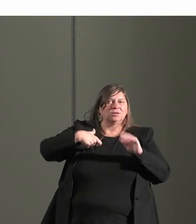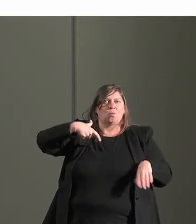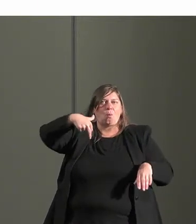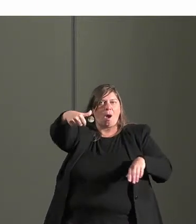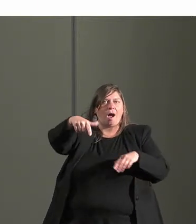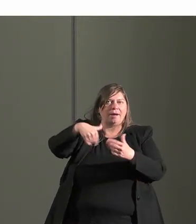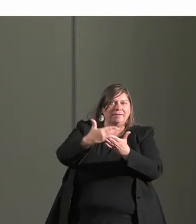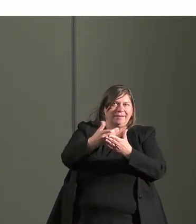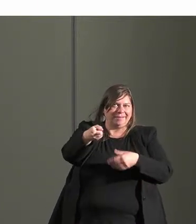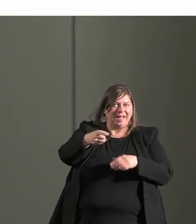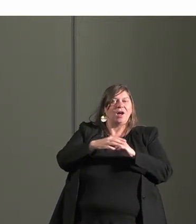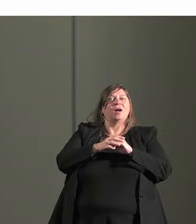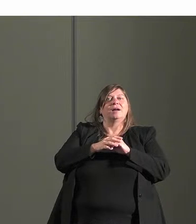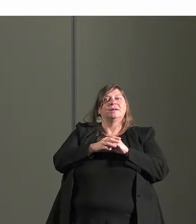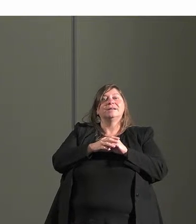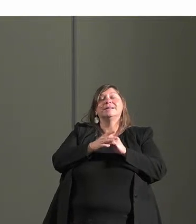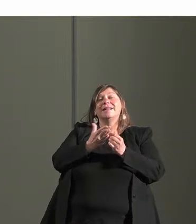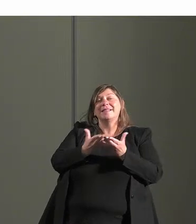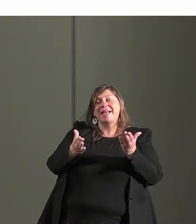wheelchair icon and price and how long it takes to walk,